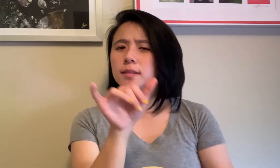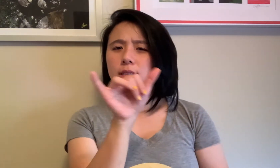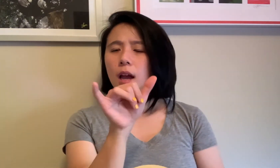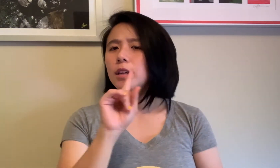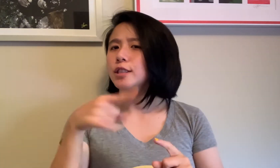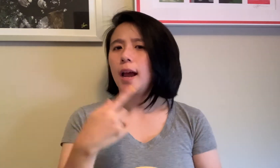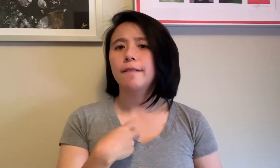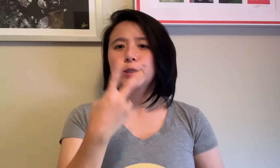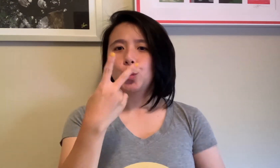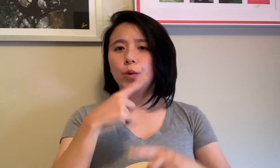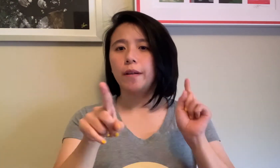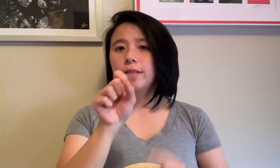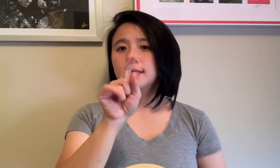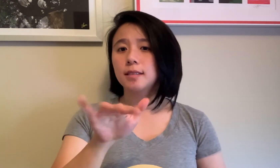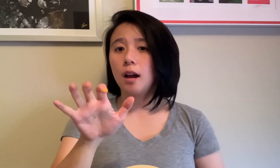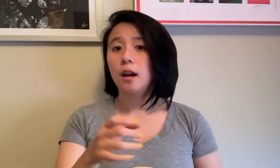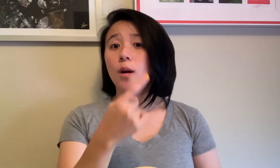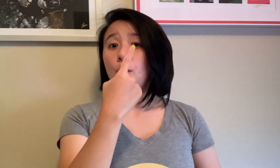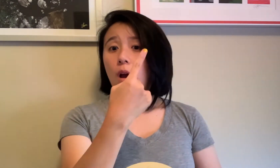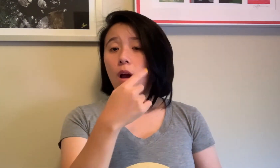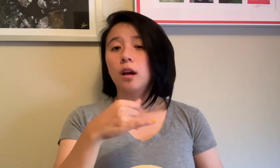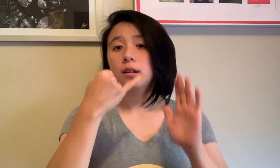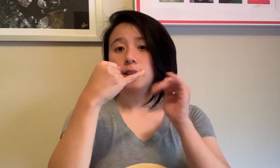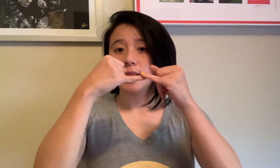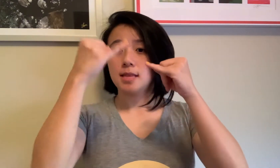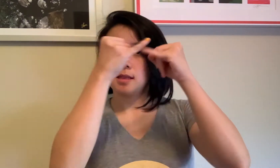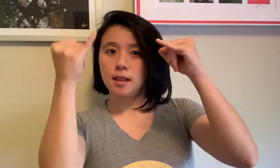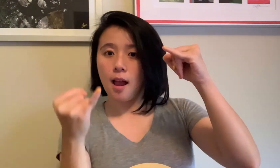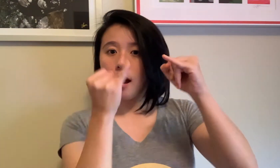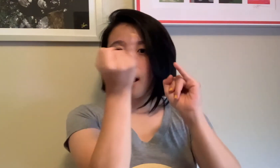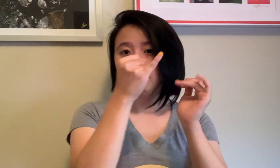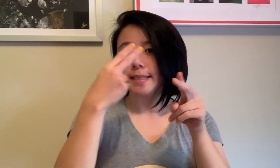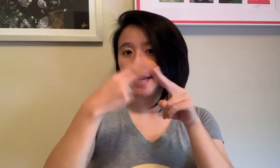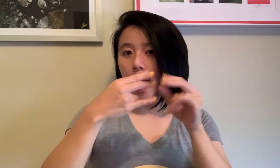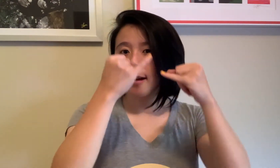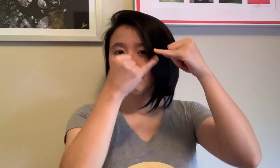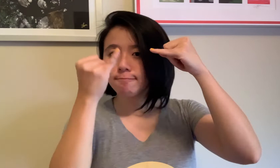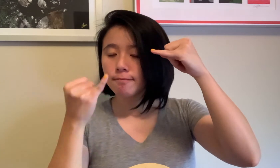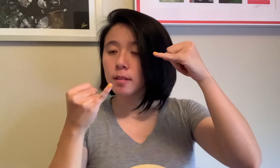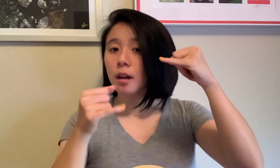Both are the same, but have different styles. One has lines that indicate my name.